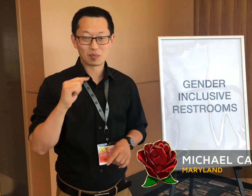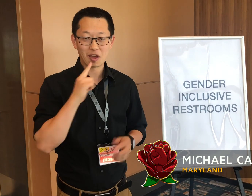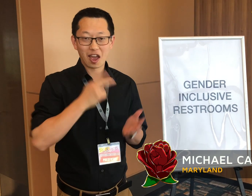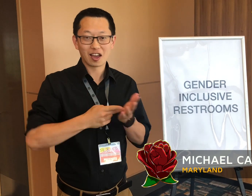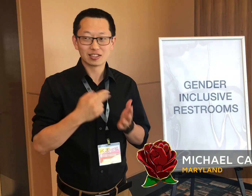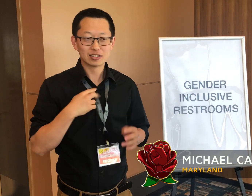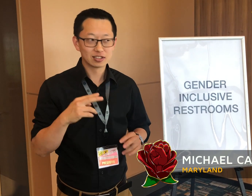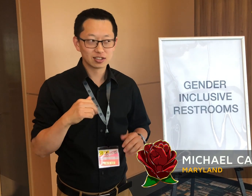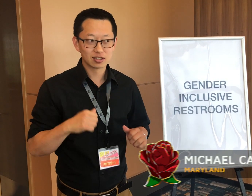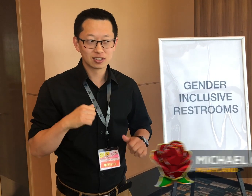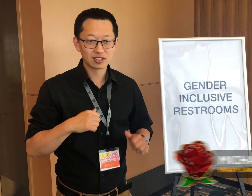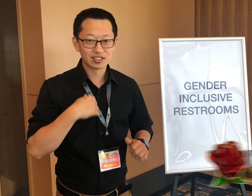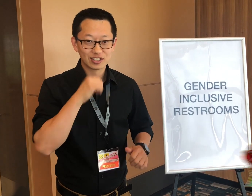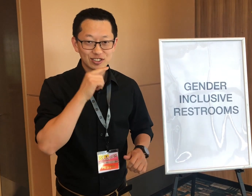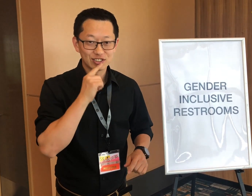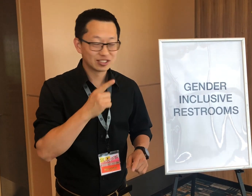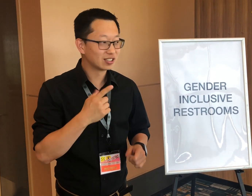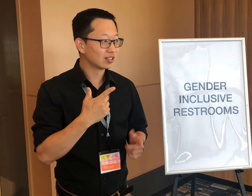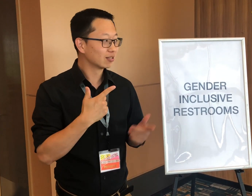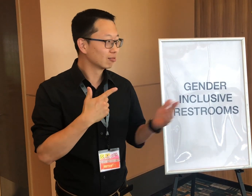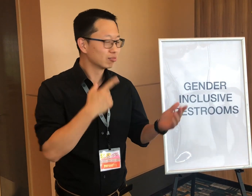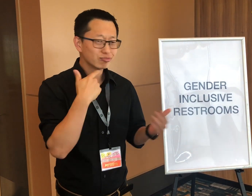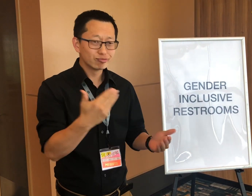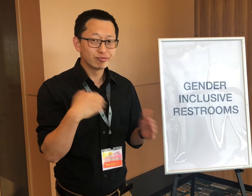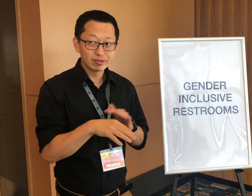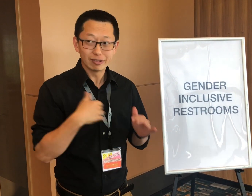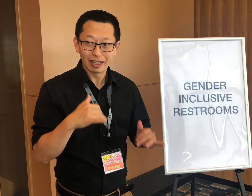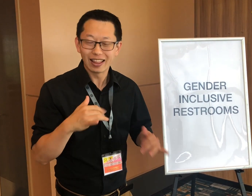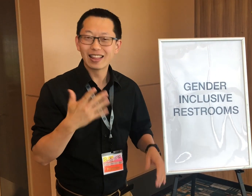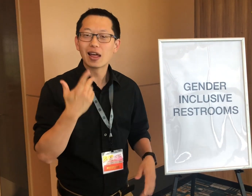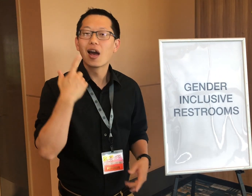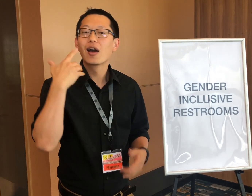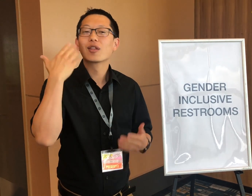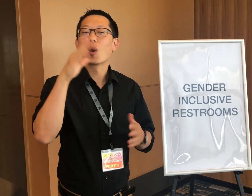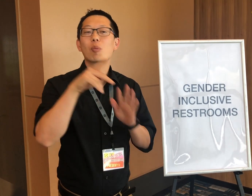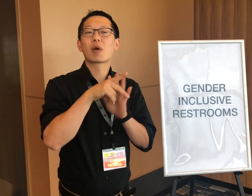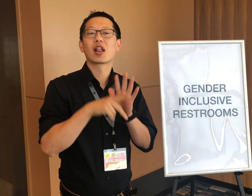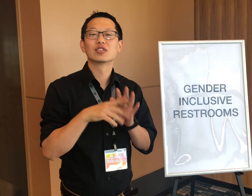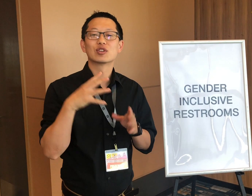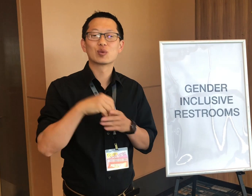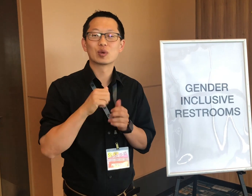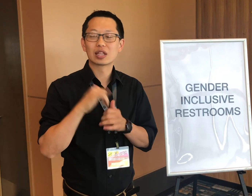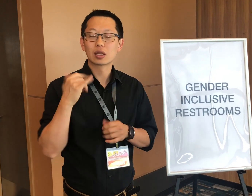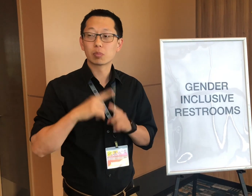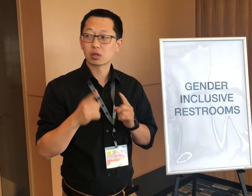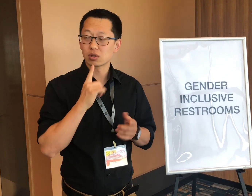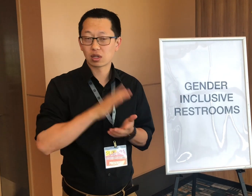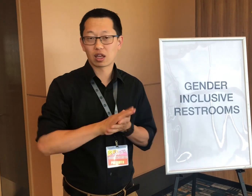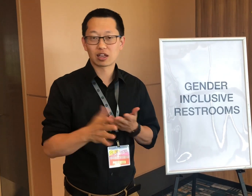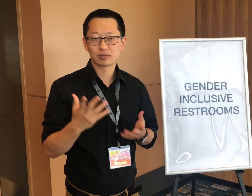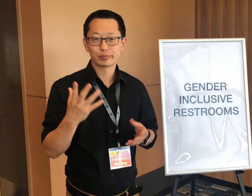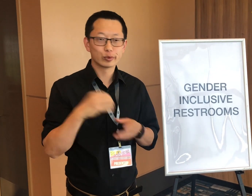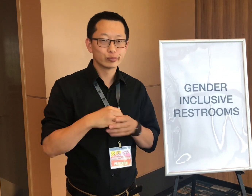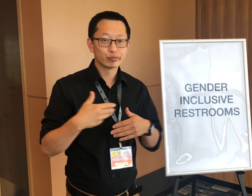bathroom and I wasn’t so sure. Other people would tell me I was free to enter. I didn’t know about the policy beforehand,